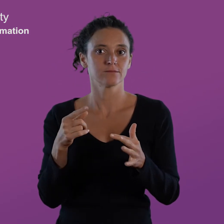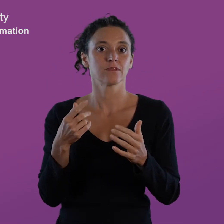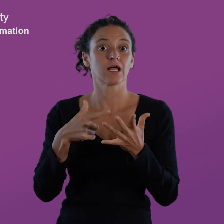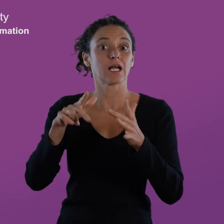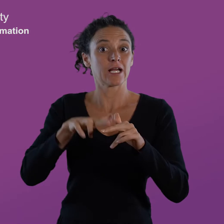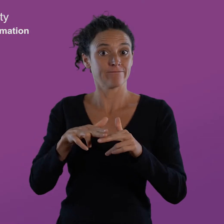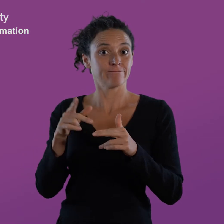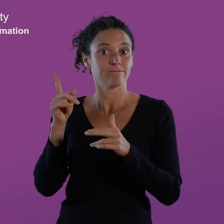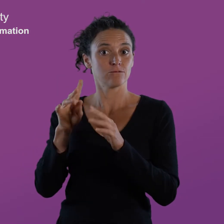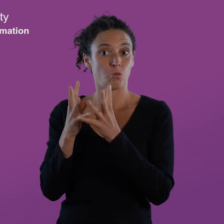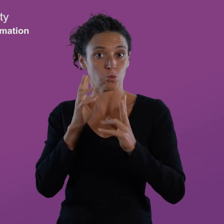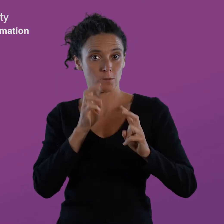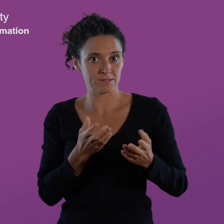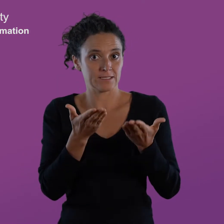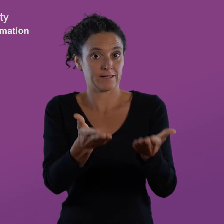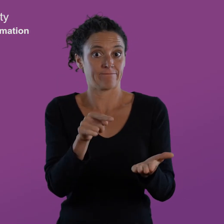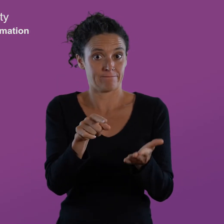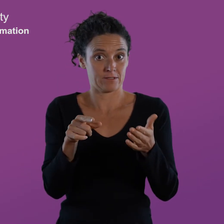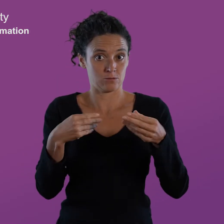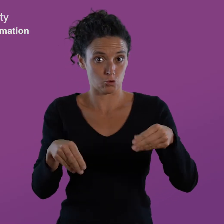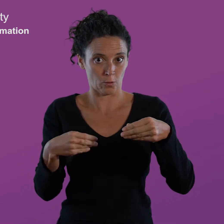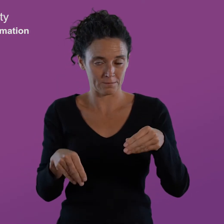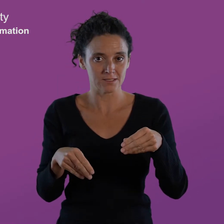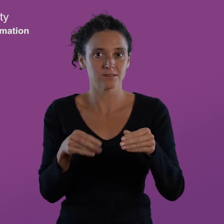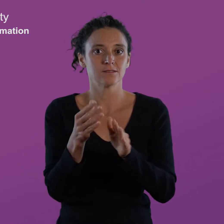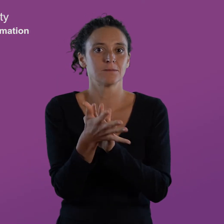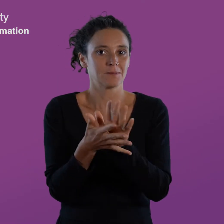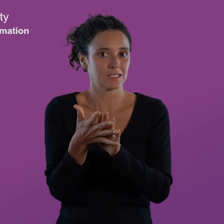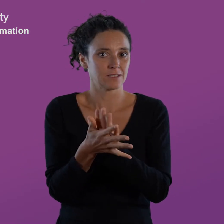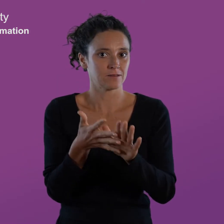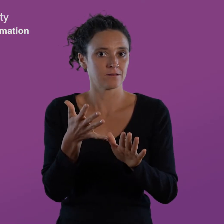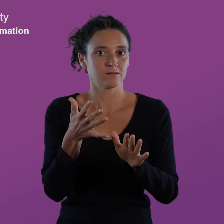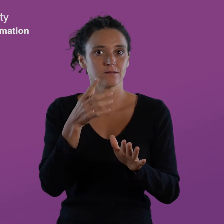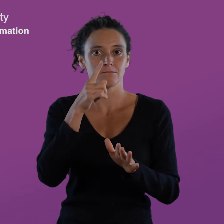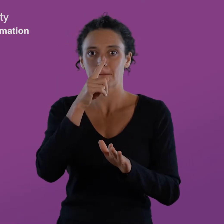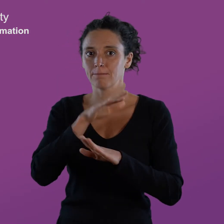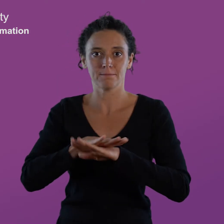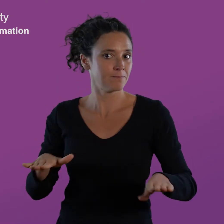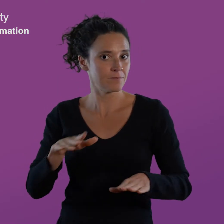If the Royal Commission has issued you with a notice to produce - (or if you give evidence before the Royal Commission in a public hearing),